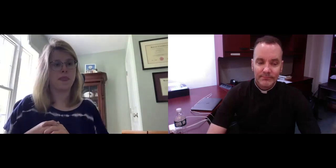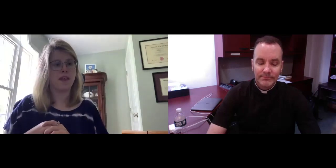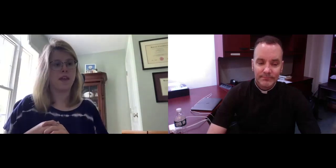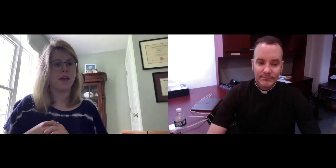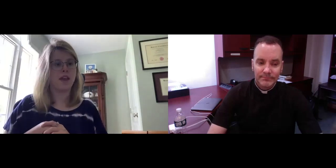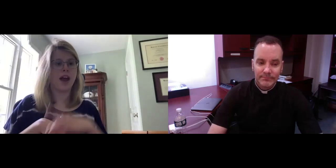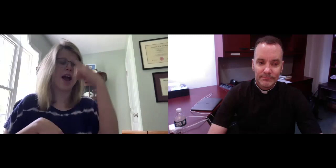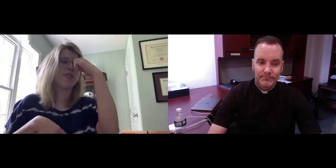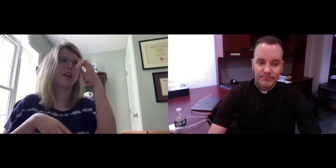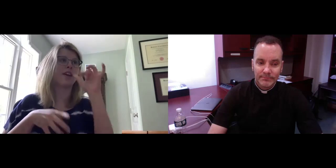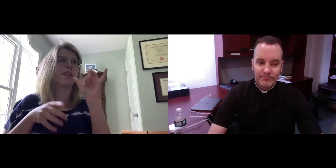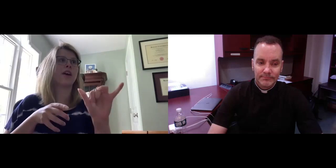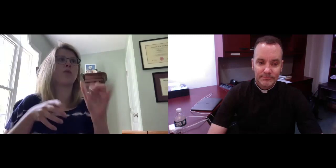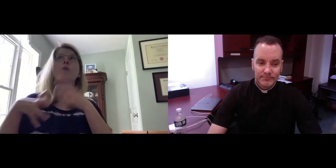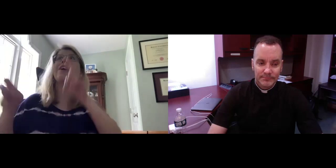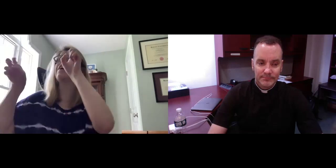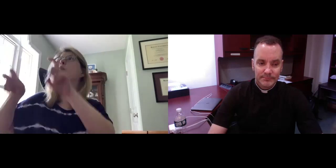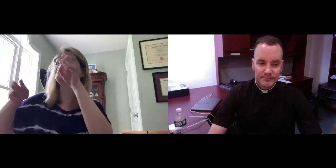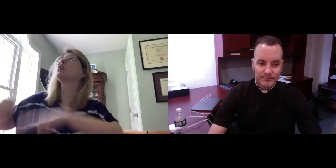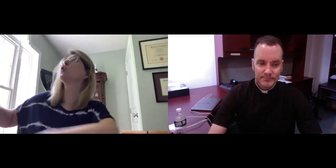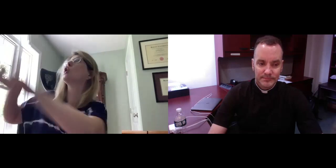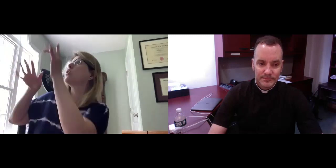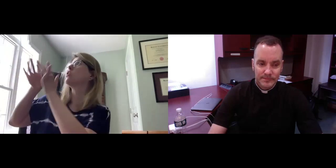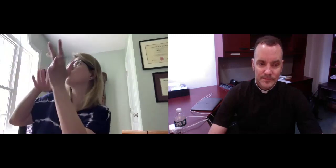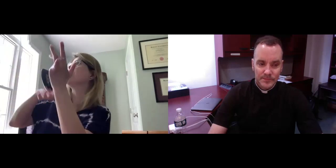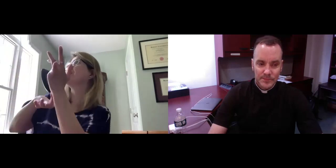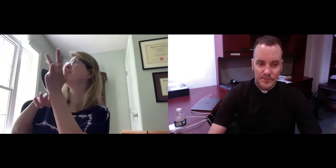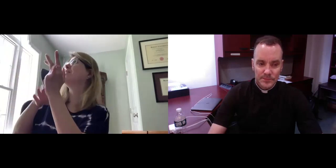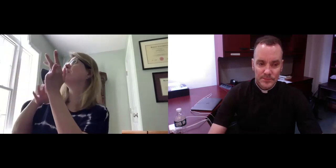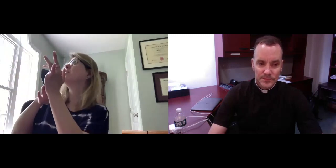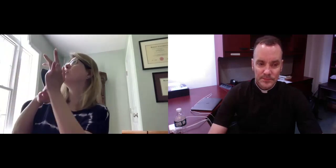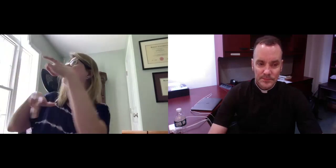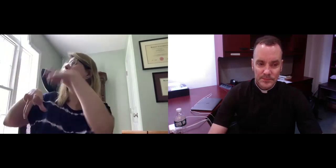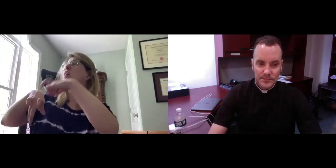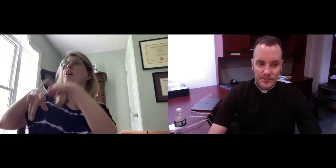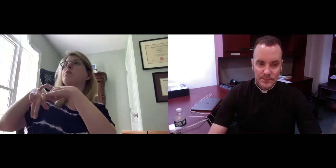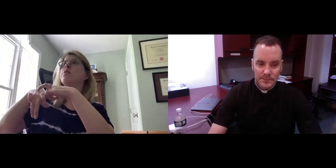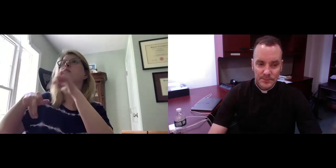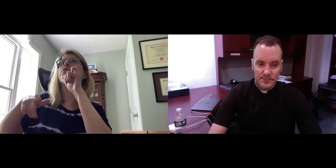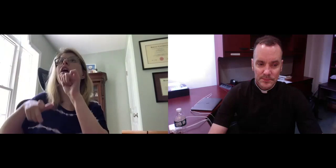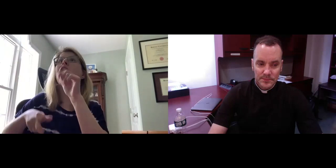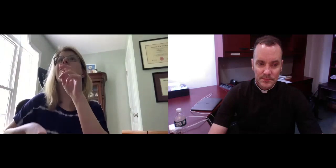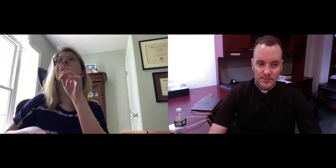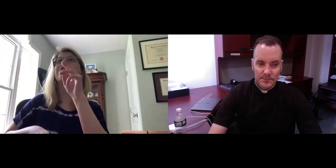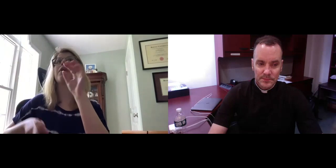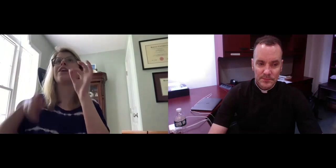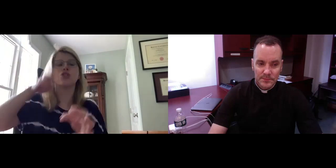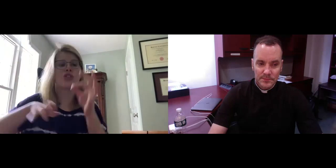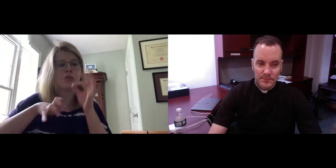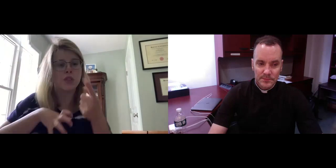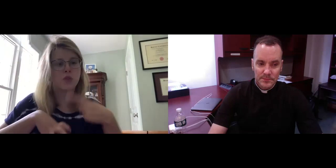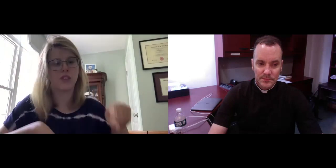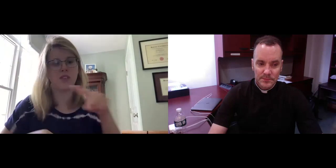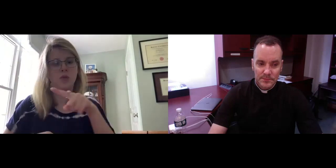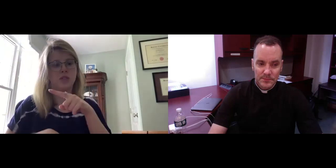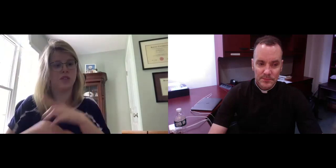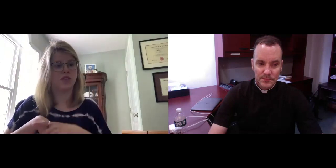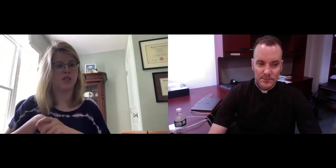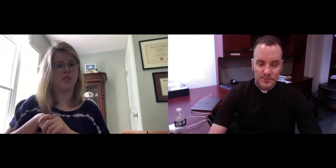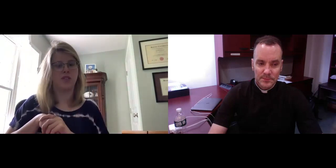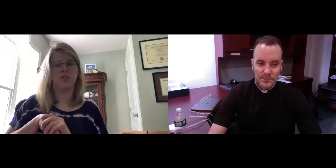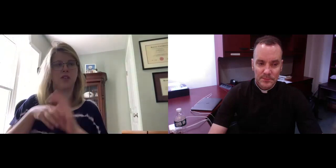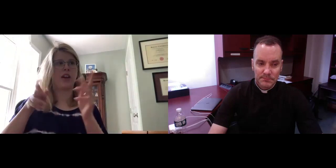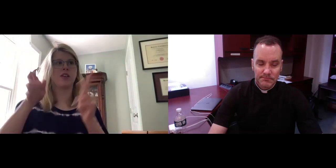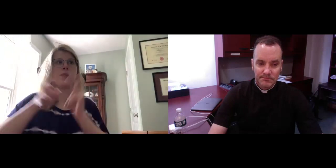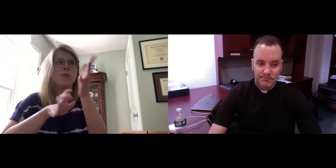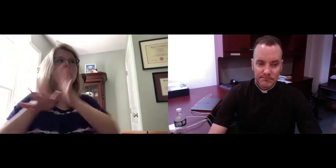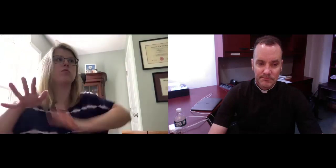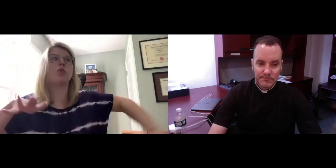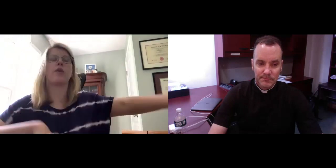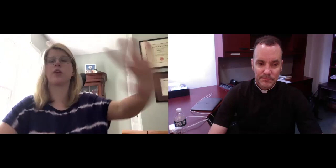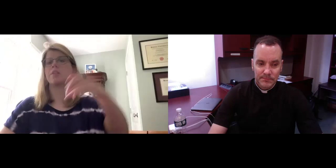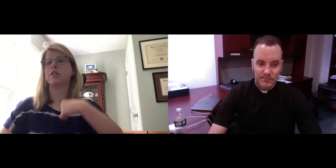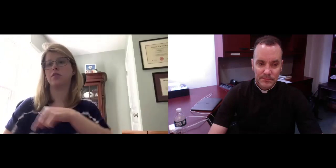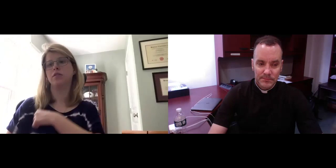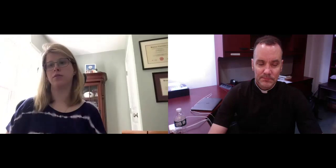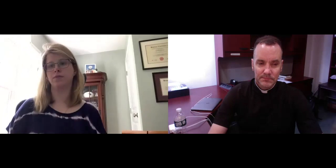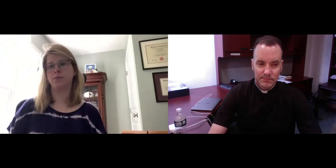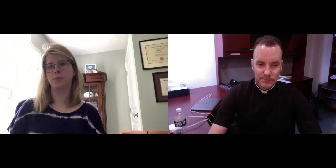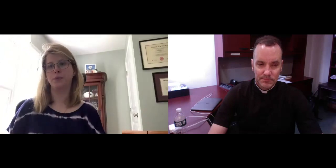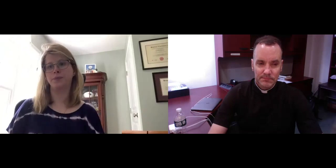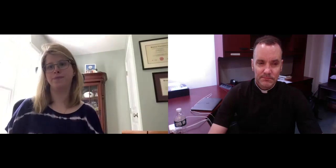up. That's so important. When we look at Jesus and Jesus's time, he didn't judge